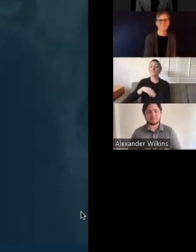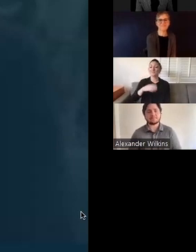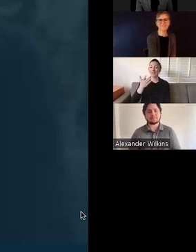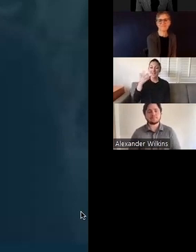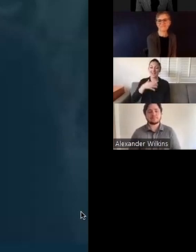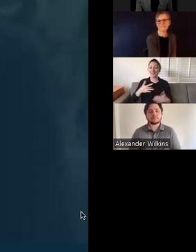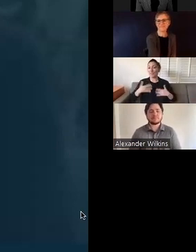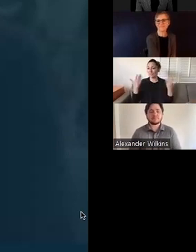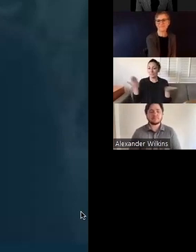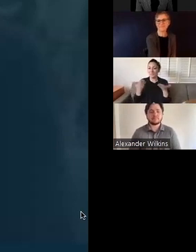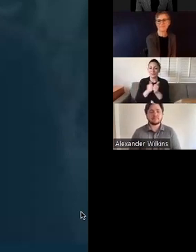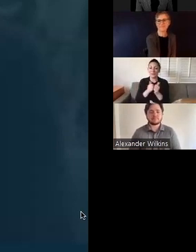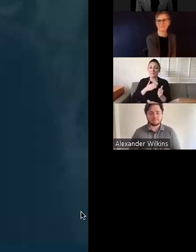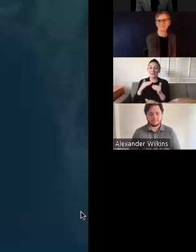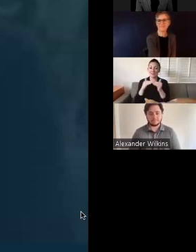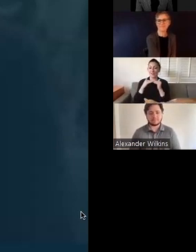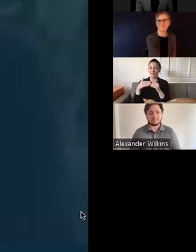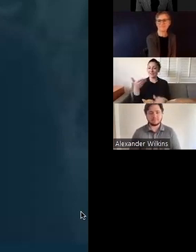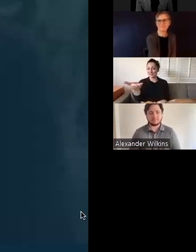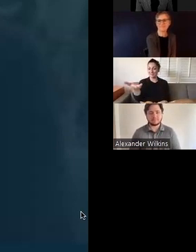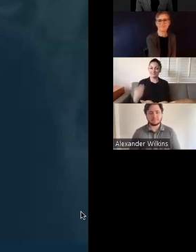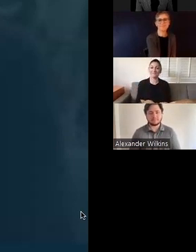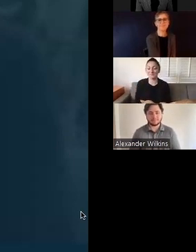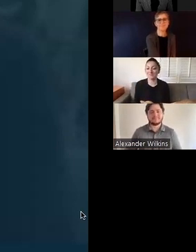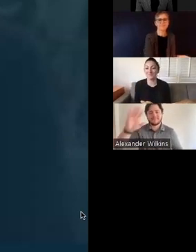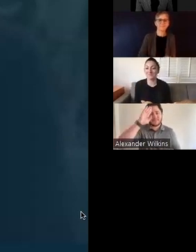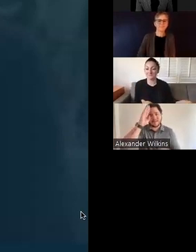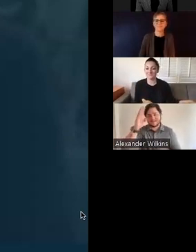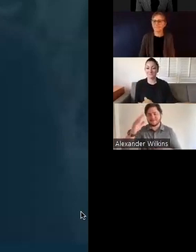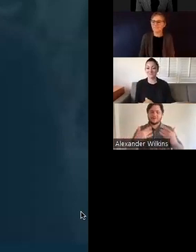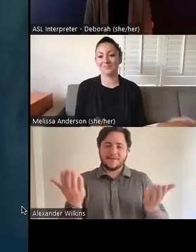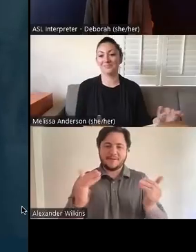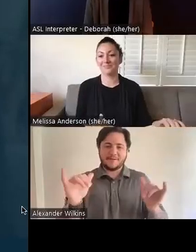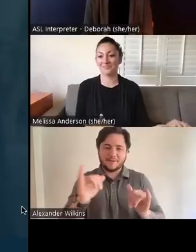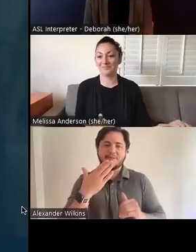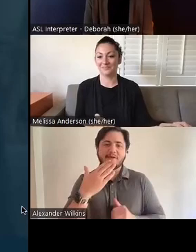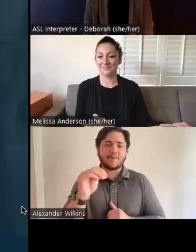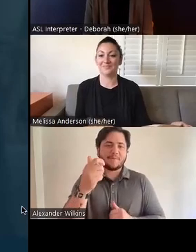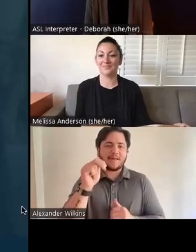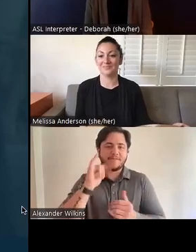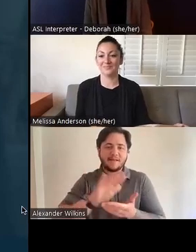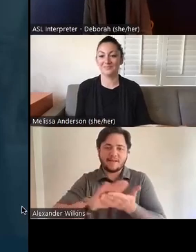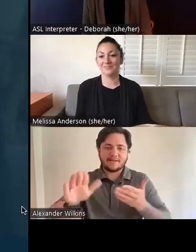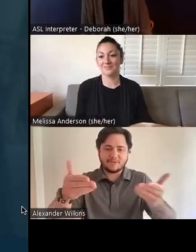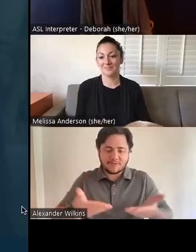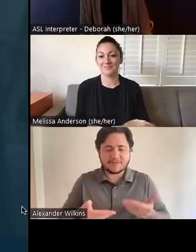Anderson. I am thrilled to be here with my colleague. I am thrilled to be here to thank